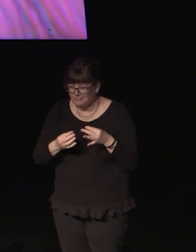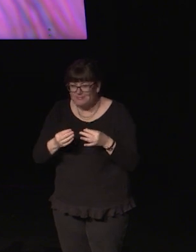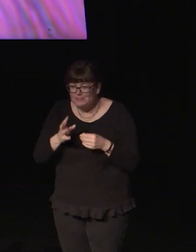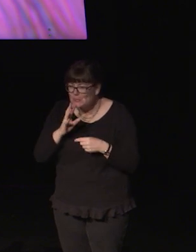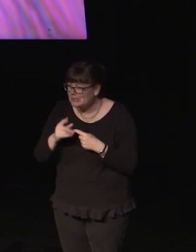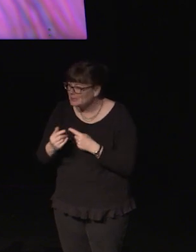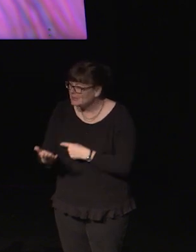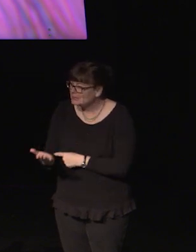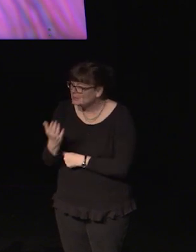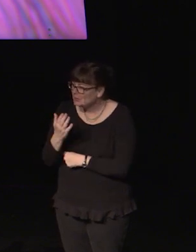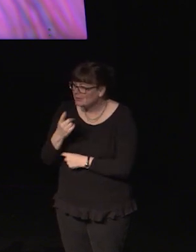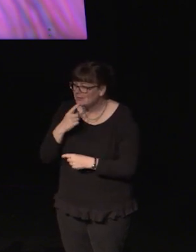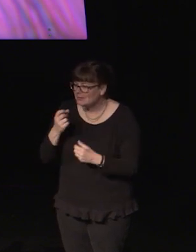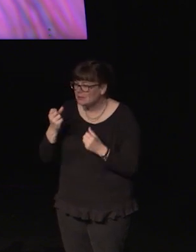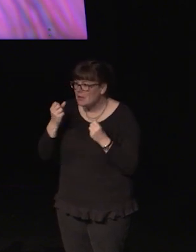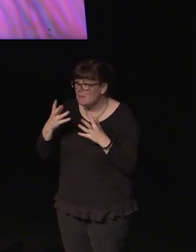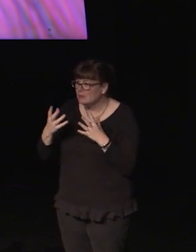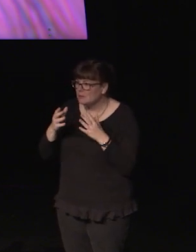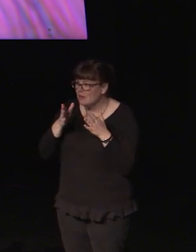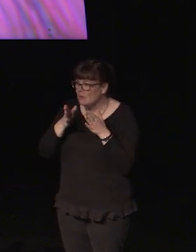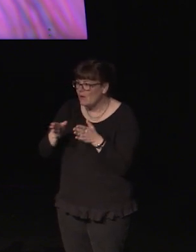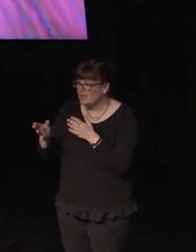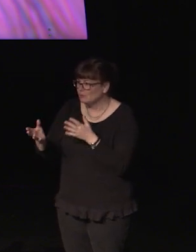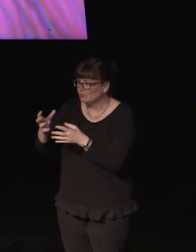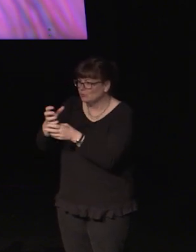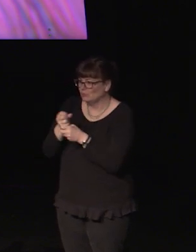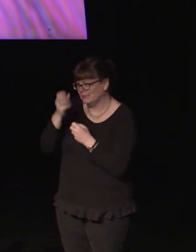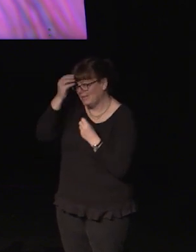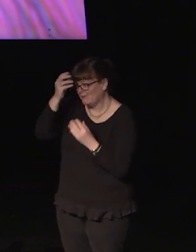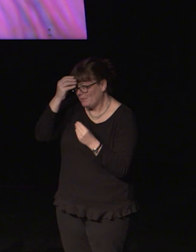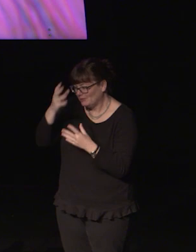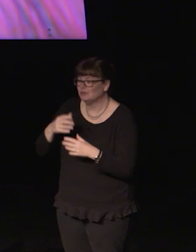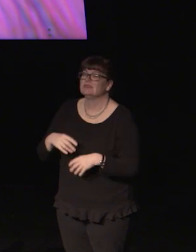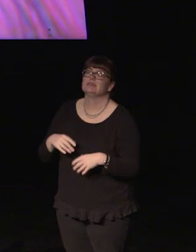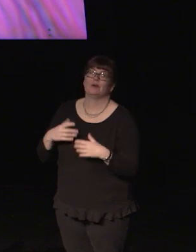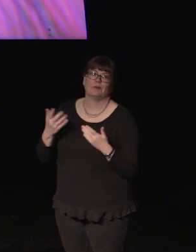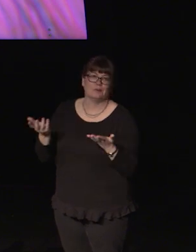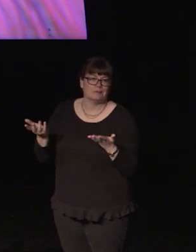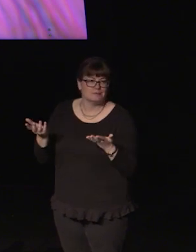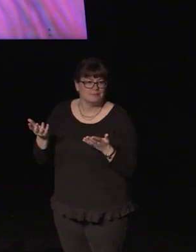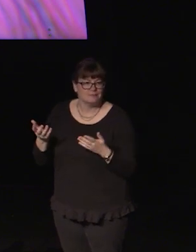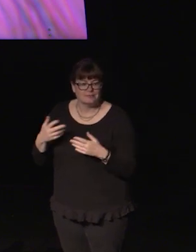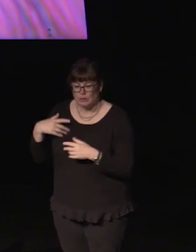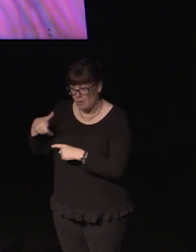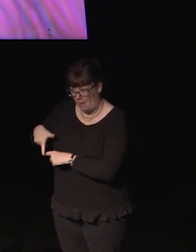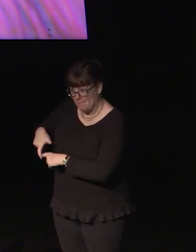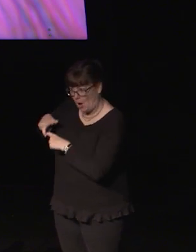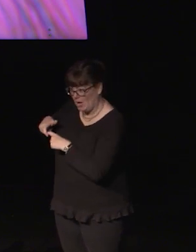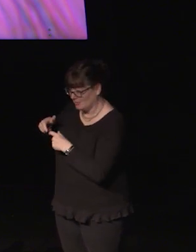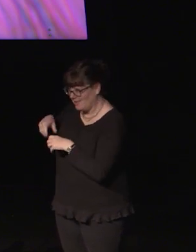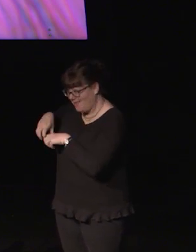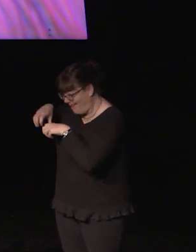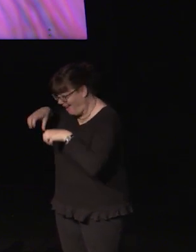about having multiple ways of receiving information. So like, ok, I pause the game. I've got to look at my skill trees,